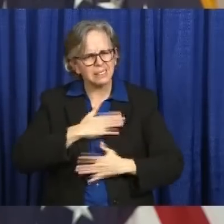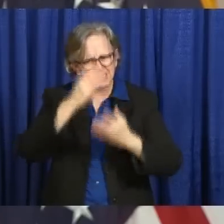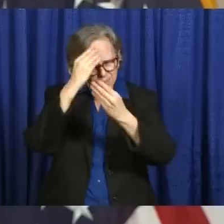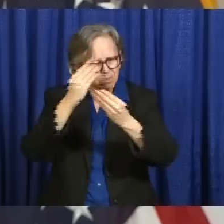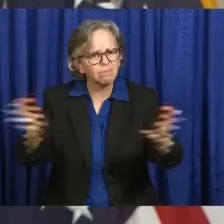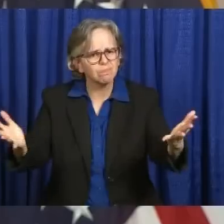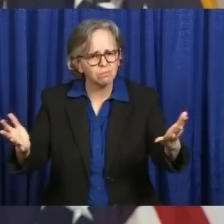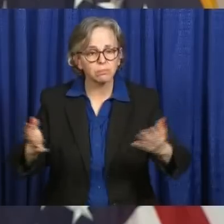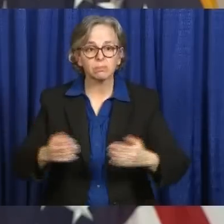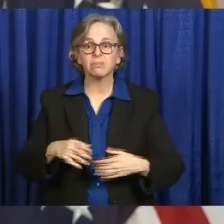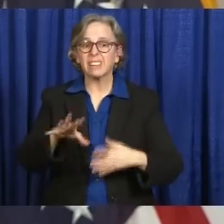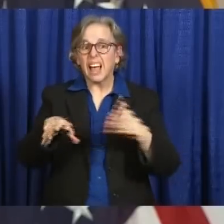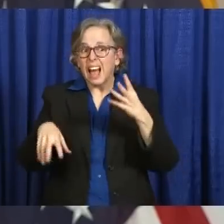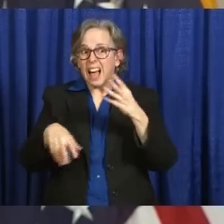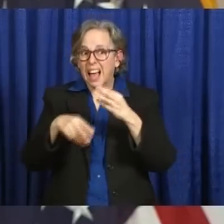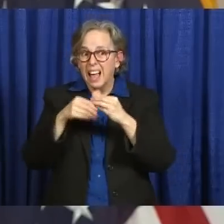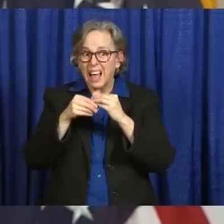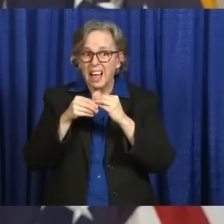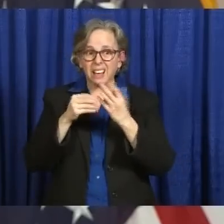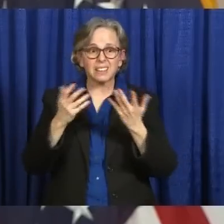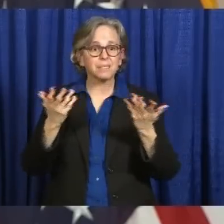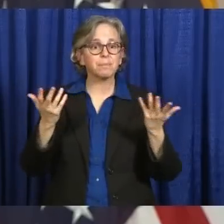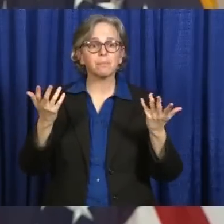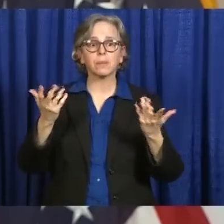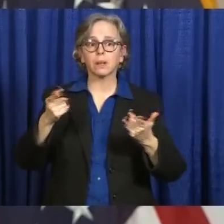IF THERE IS AN OPTION FOR YOU